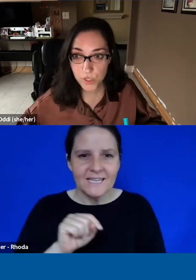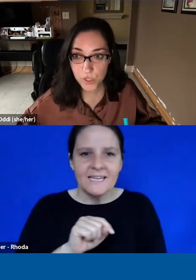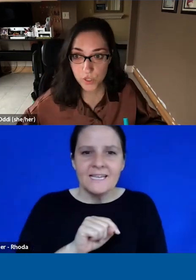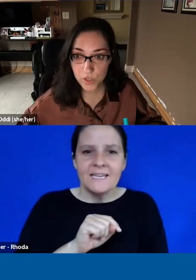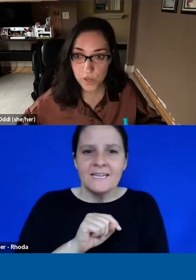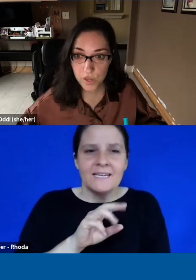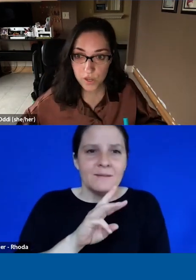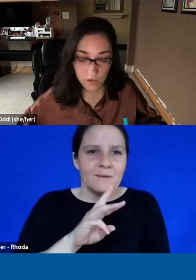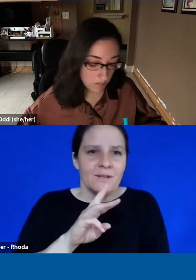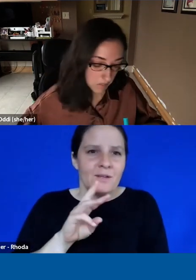which is really good